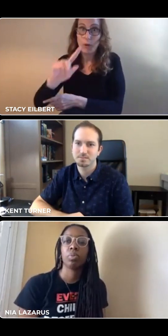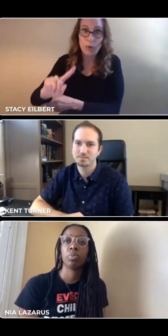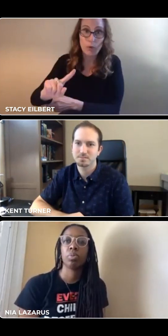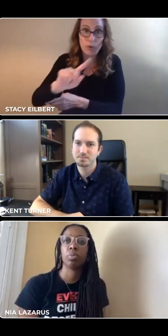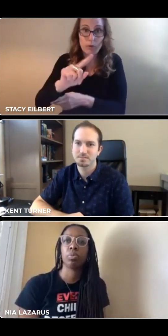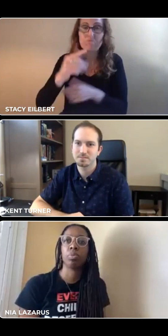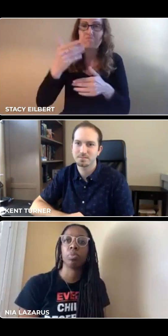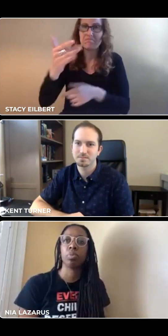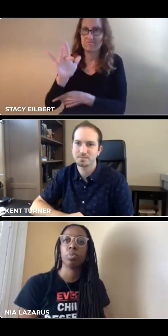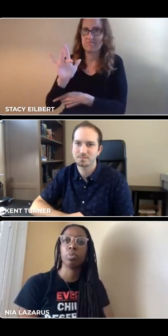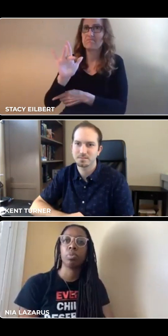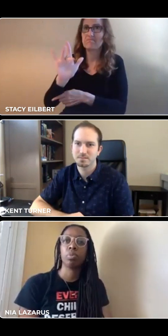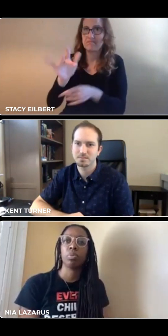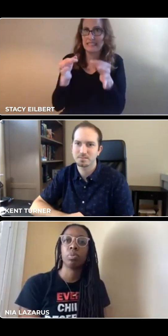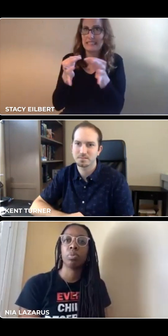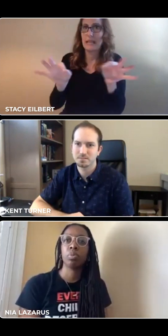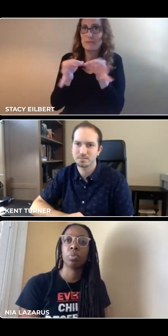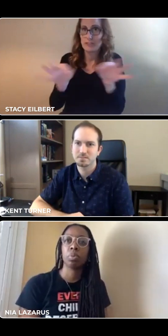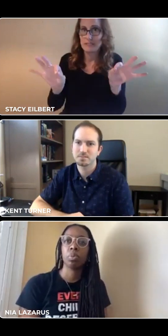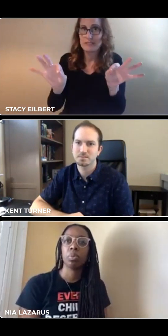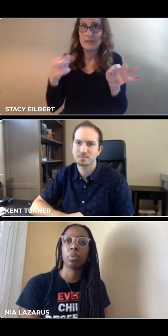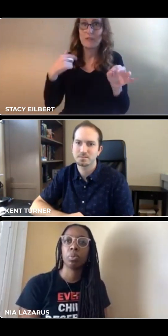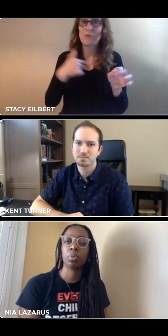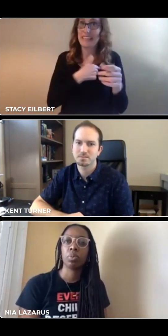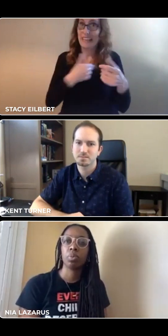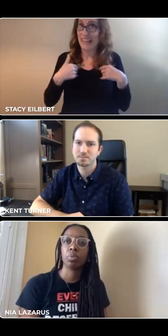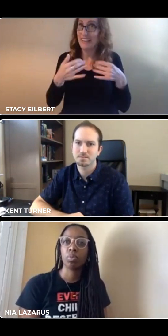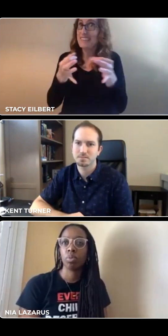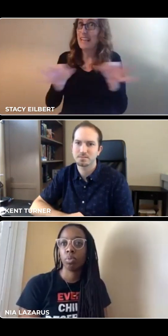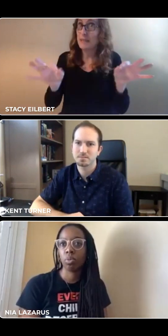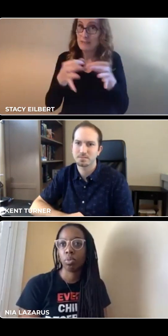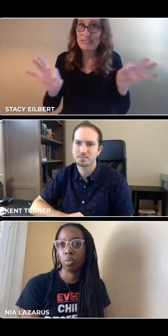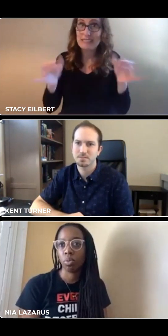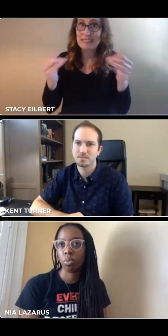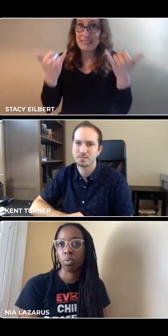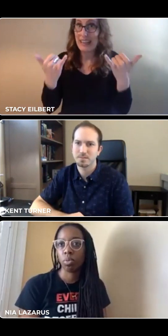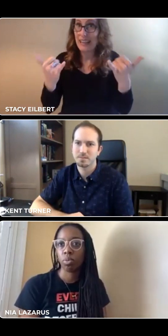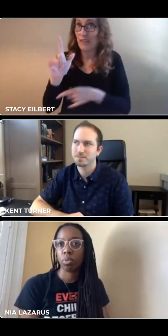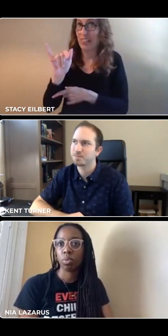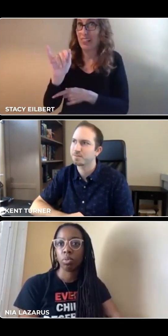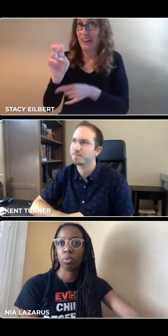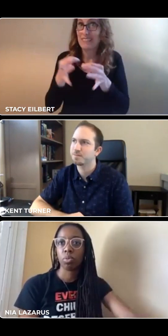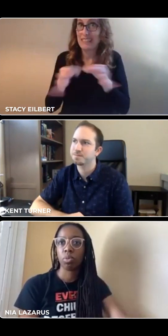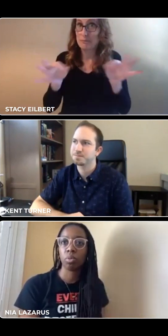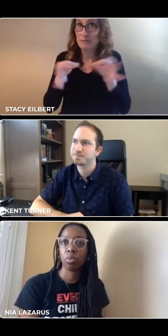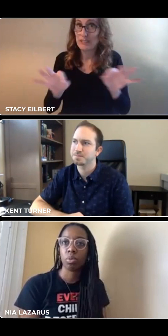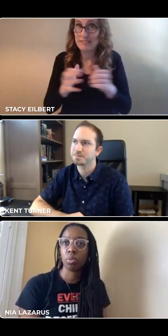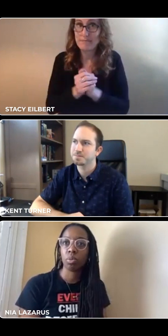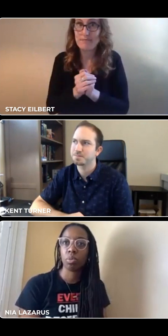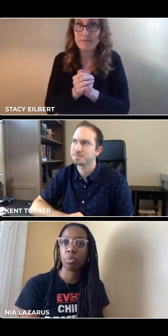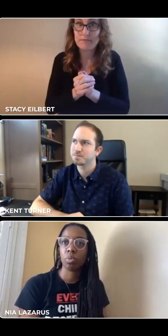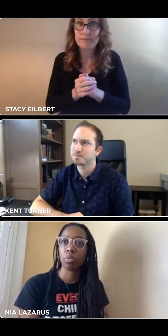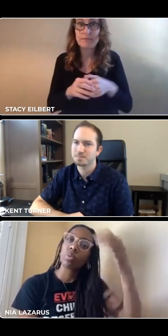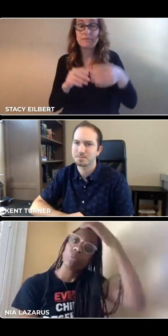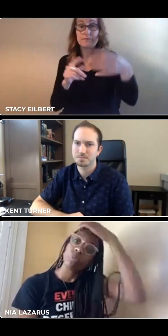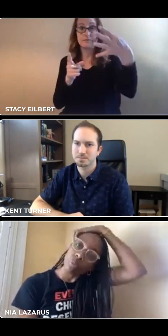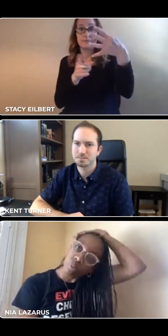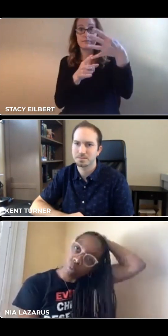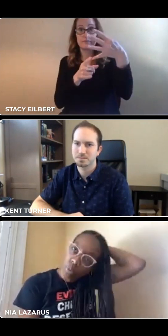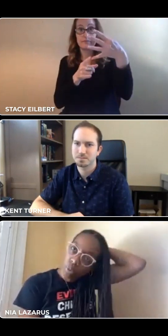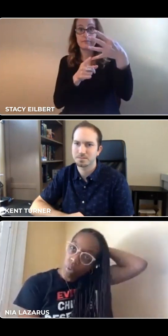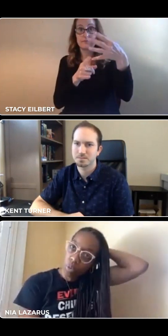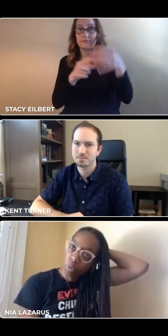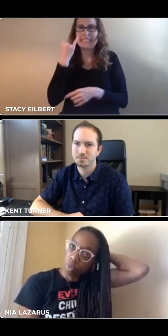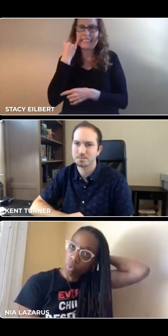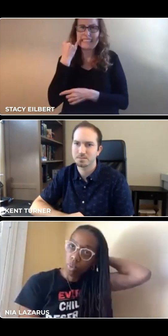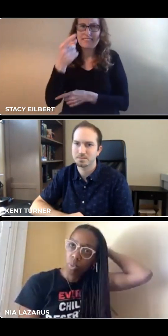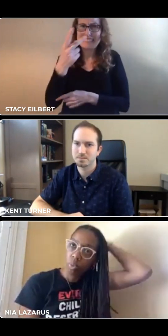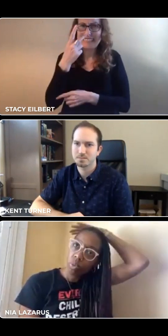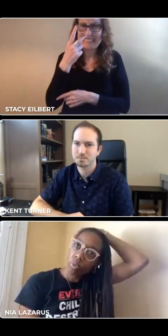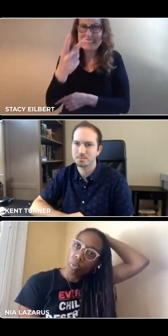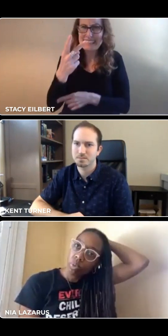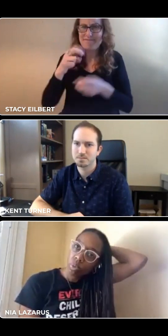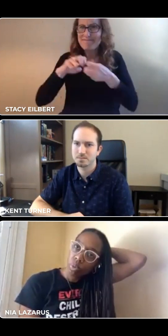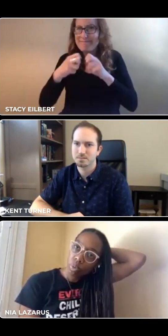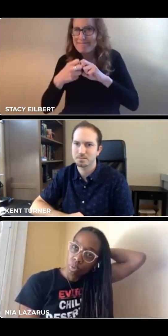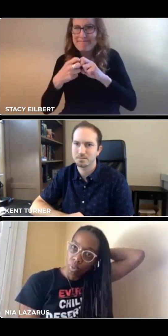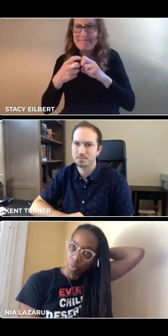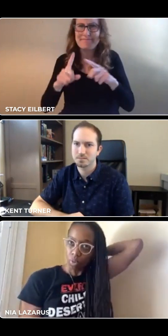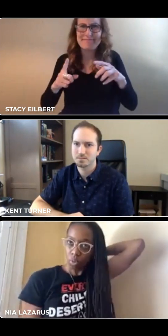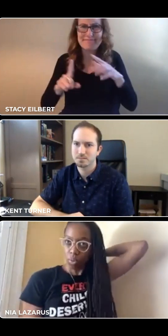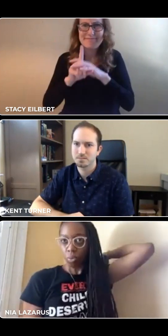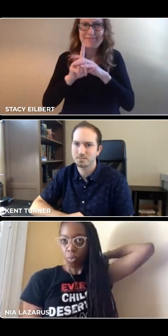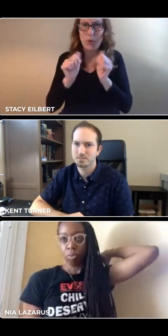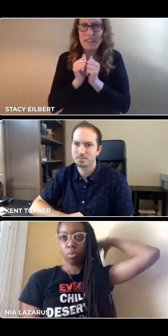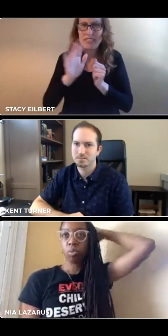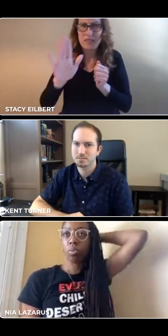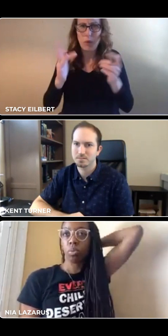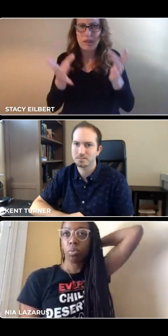Third, we have closed captions. We have live captions going on right now.